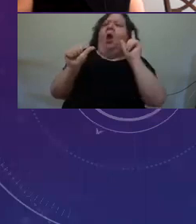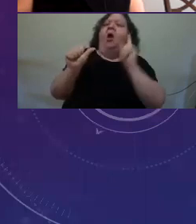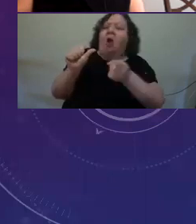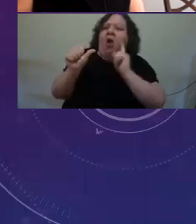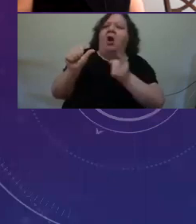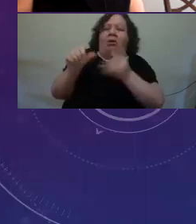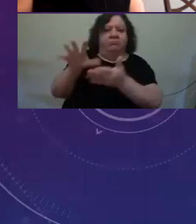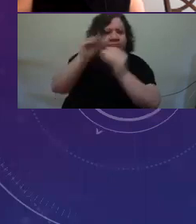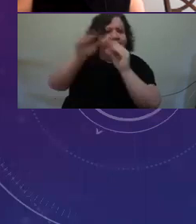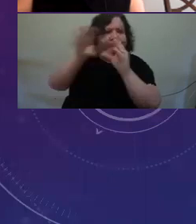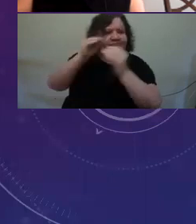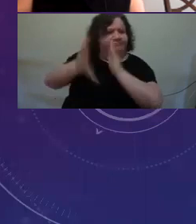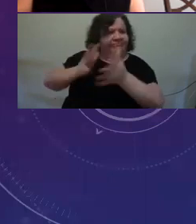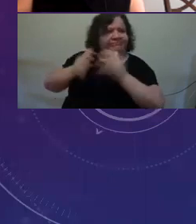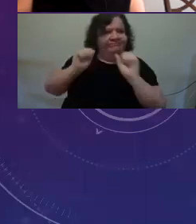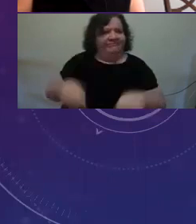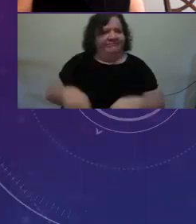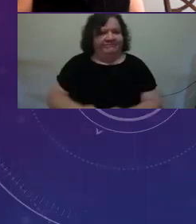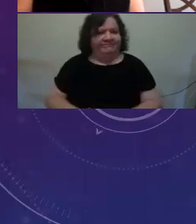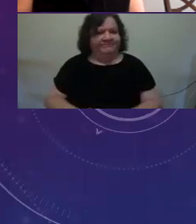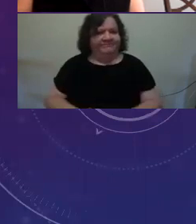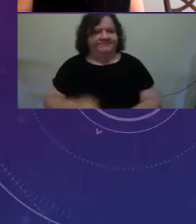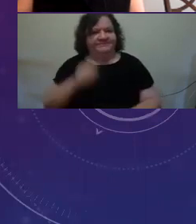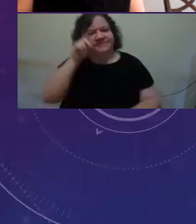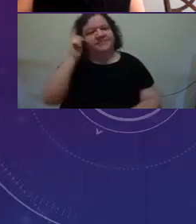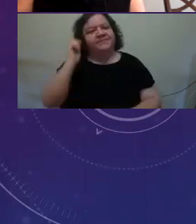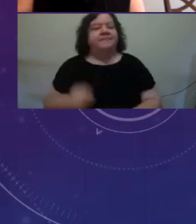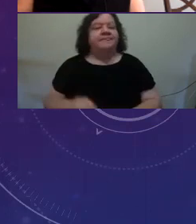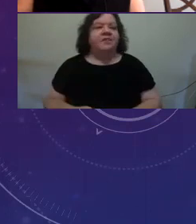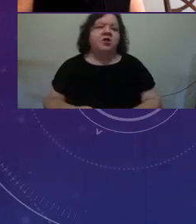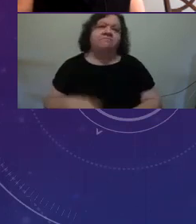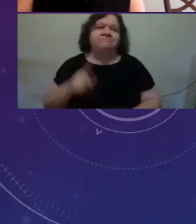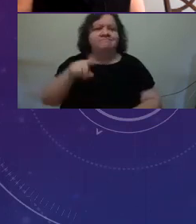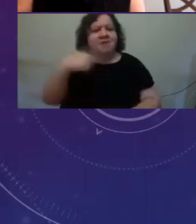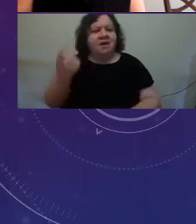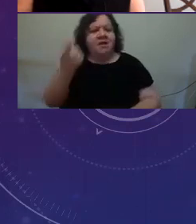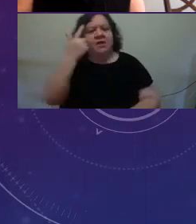organization to be inclusive of people who are deafblind people who are